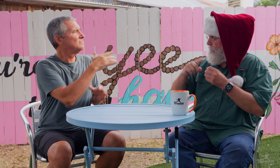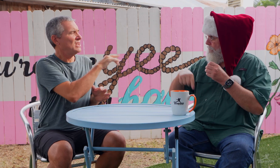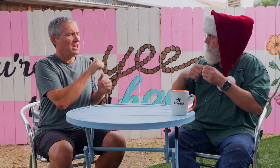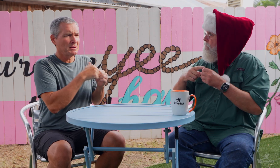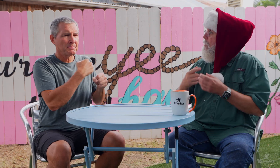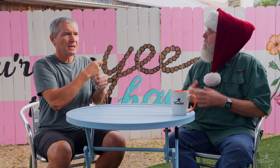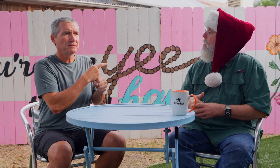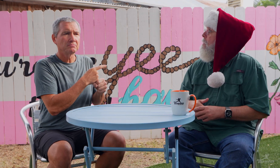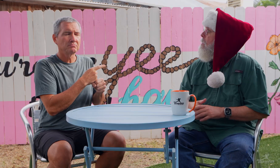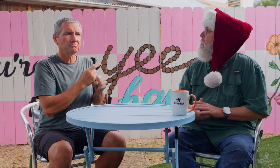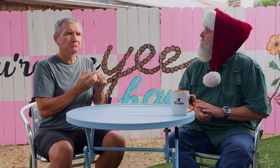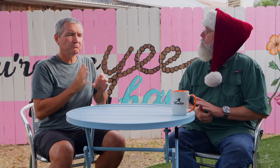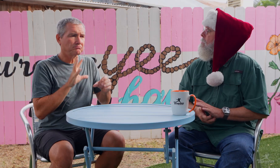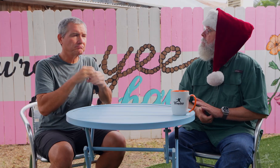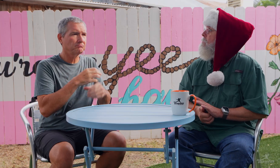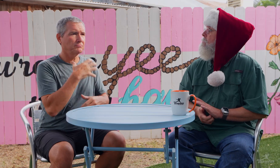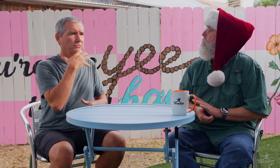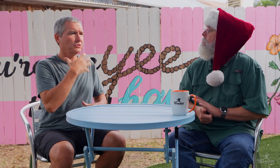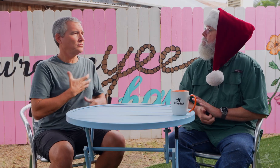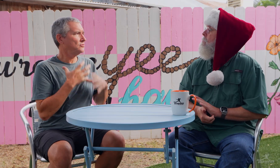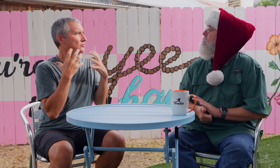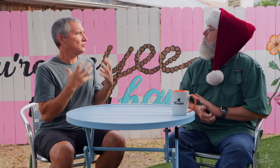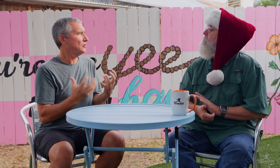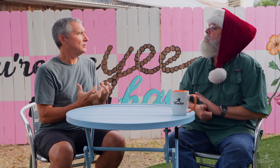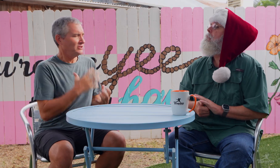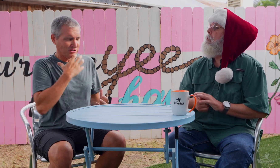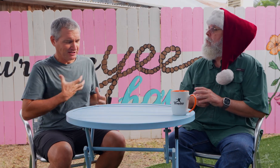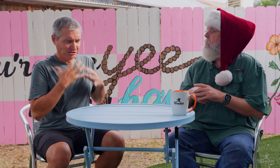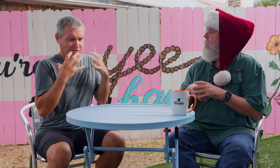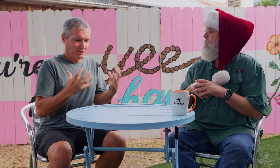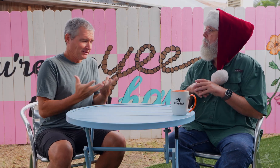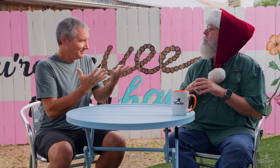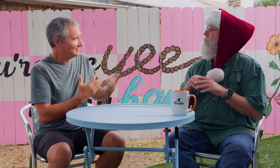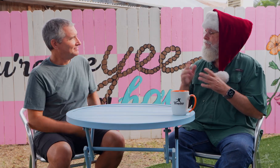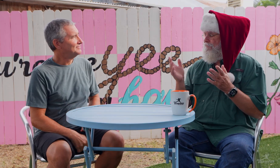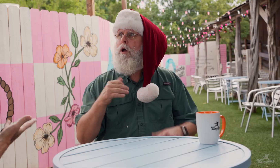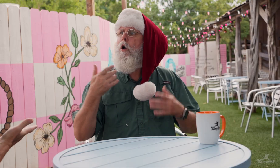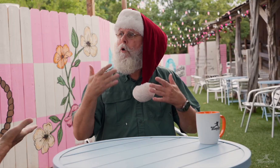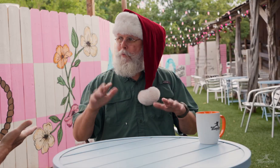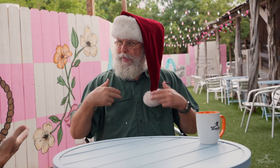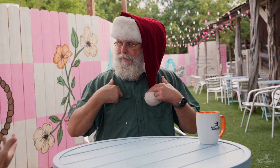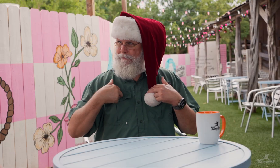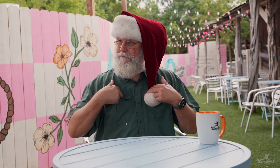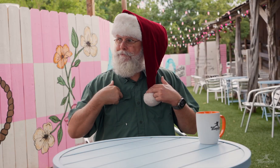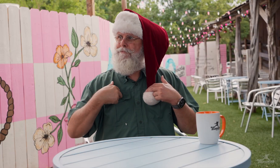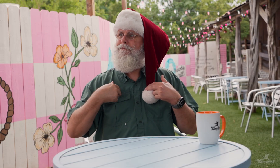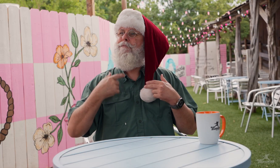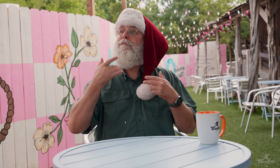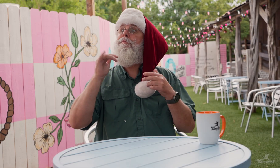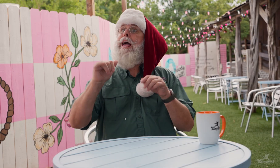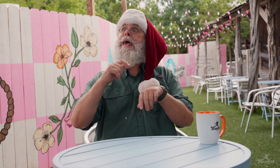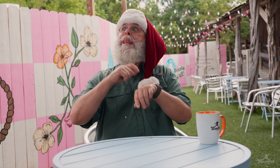What actually made you start as Santa Claus? (Signing Santa Claus several ways) I already had a beard at first.